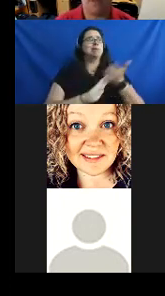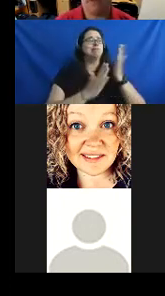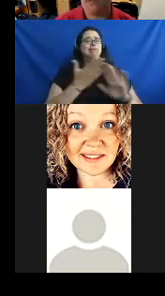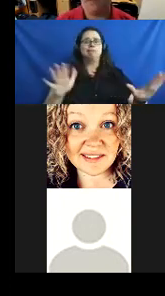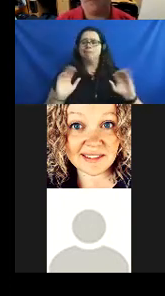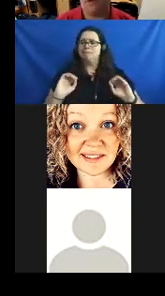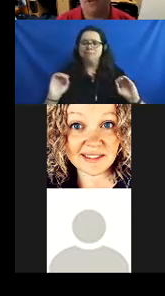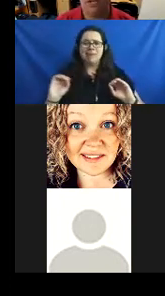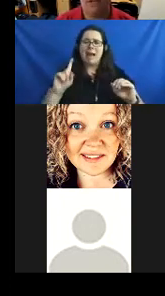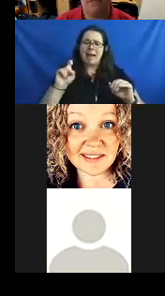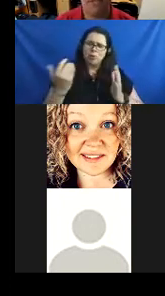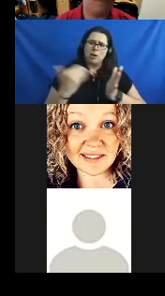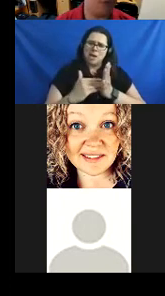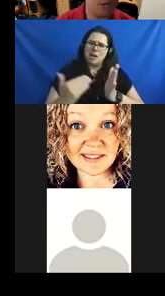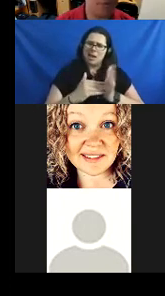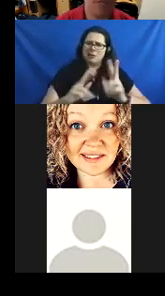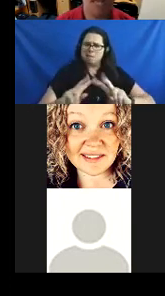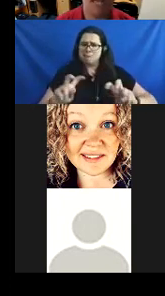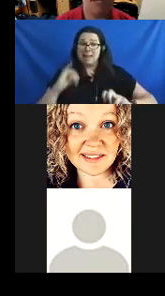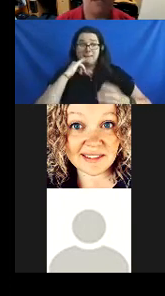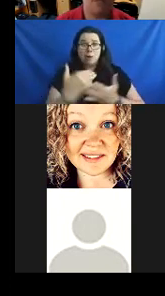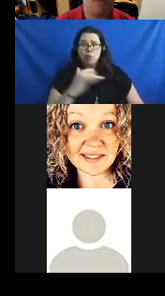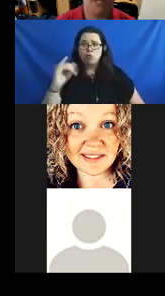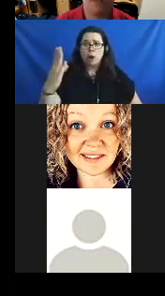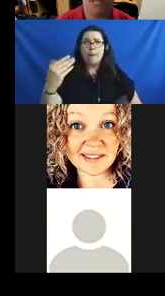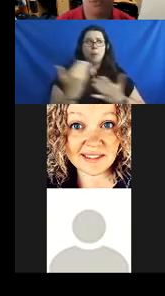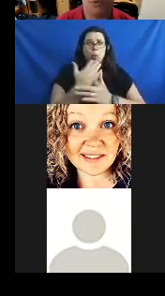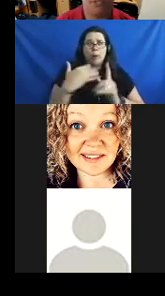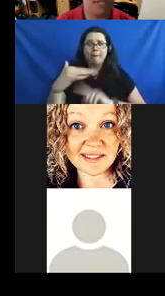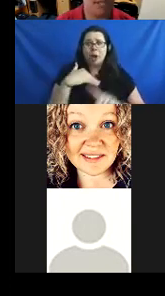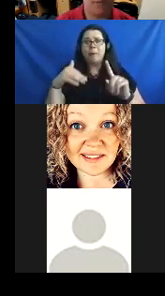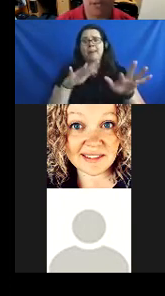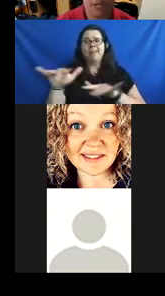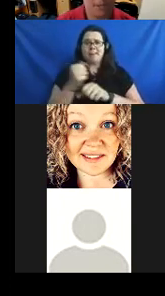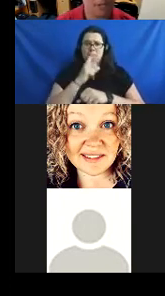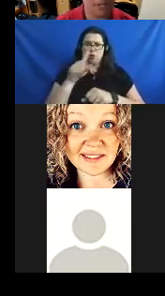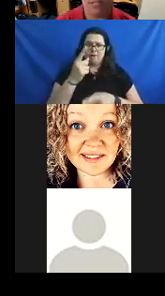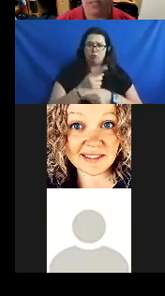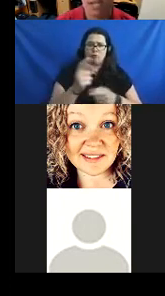FOR EXAMPLE, IF THEY HAVE A NEW JOB AND WE NEED TO MAKE SURE THAT THEY HAVE THE RIGHT ACCOMMODATION, THAT THEIR A.T.